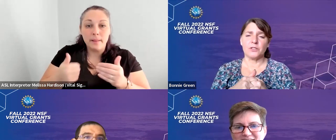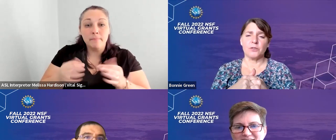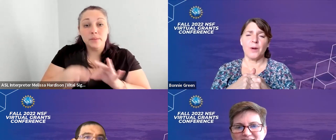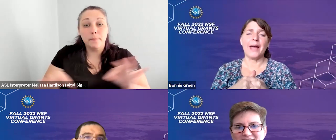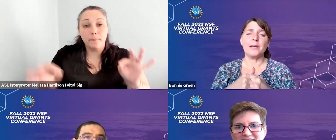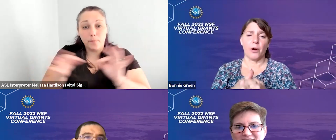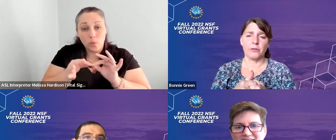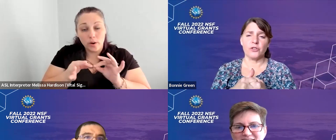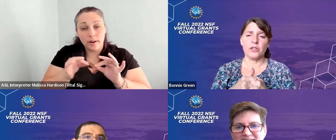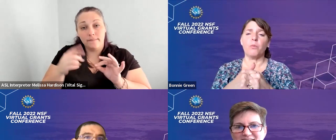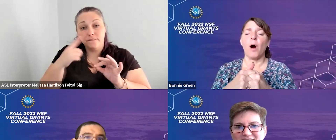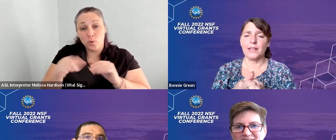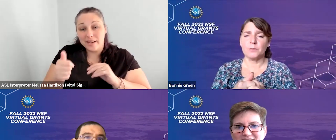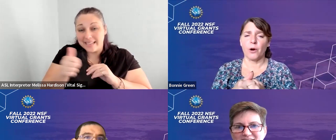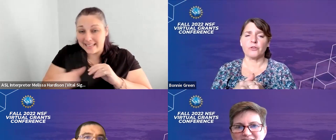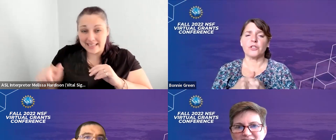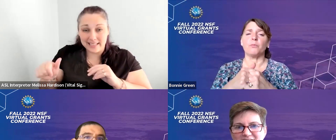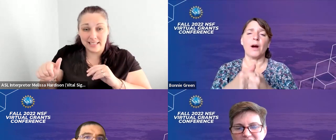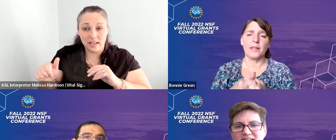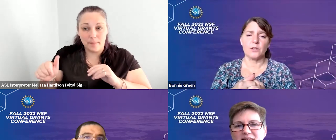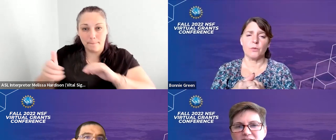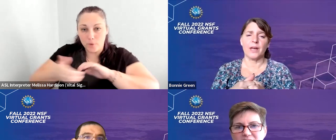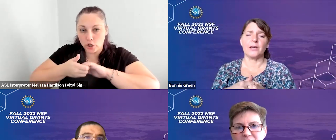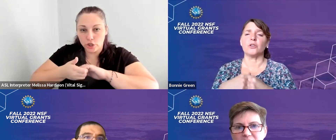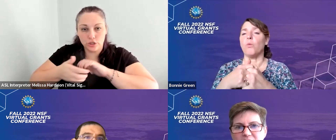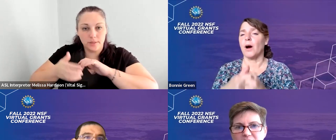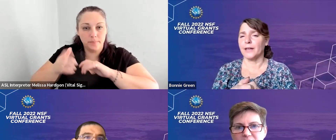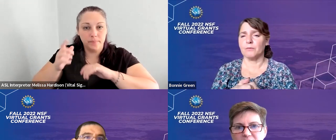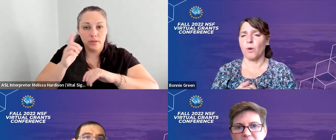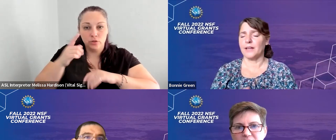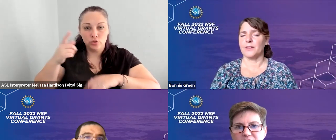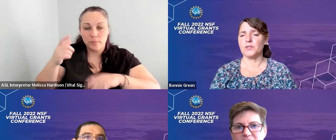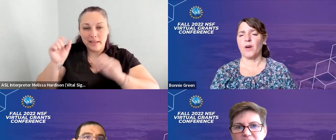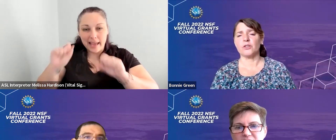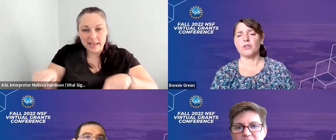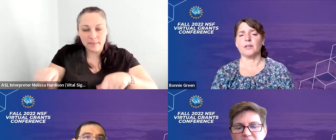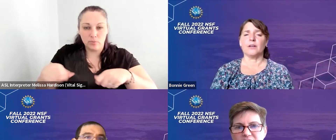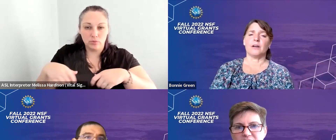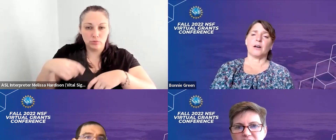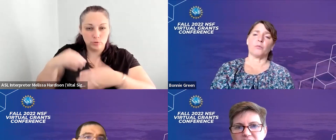as to any partnership why this partnership, why this location, why in this fashion.